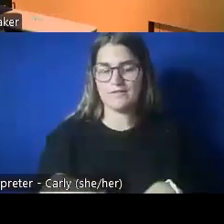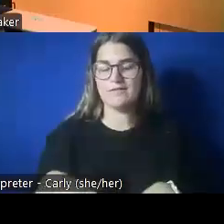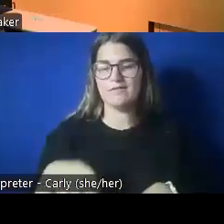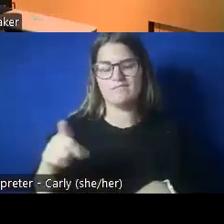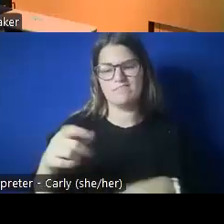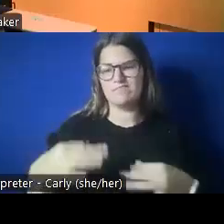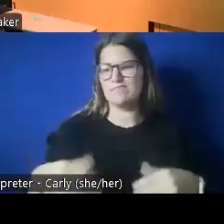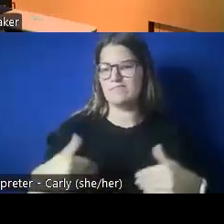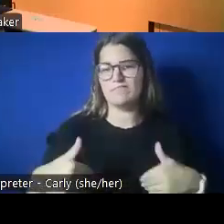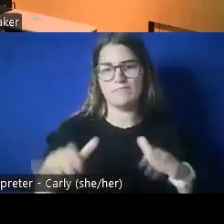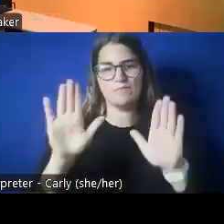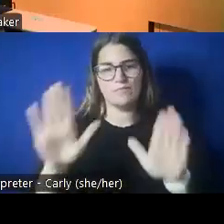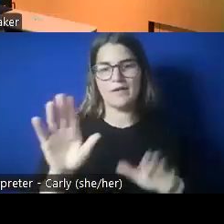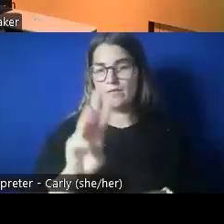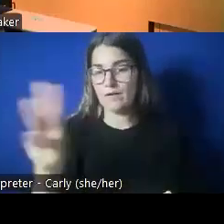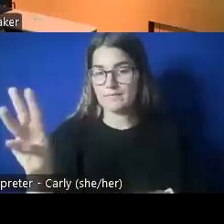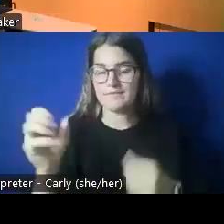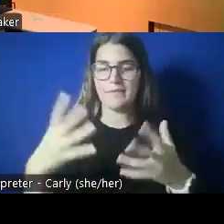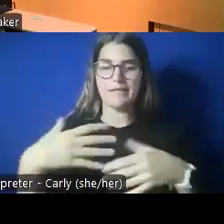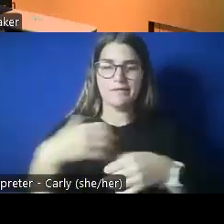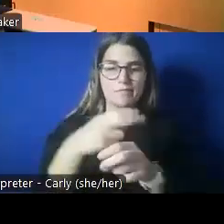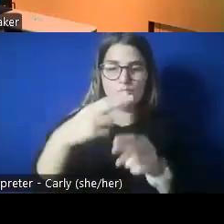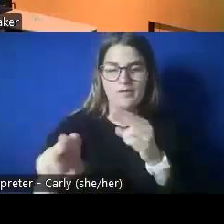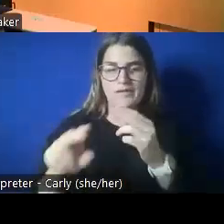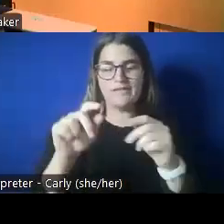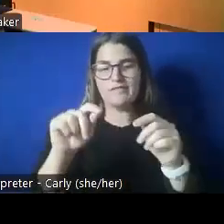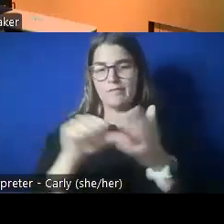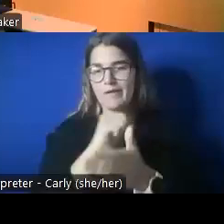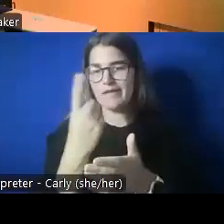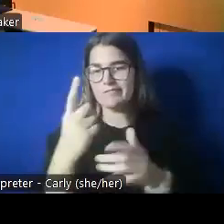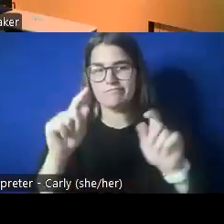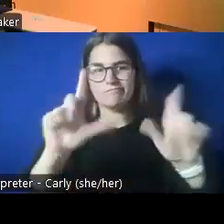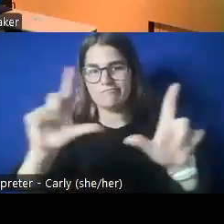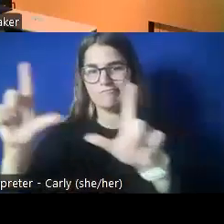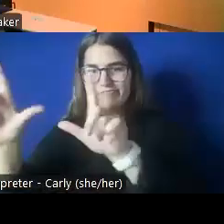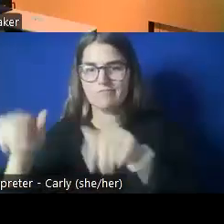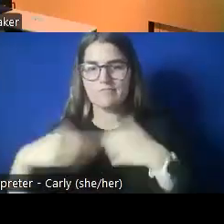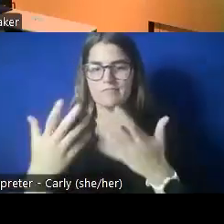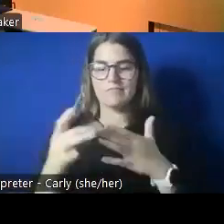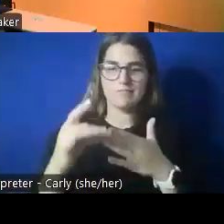of helpful one pagers and guides to provide um information and education and also ideas